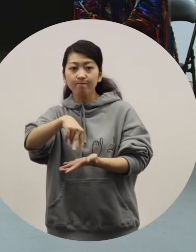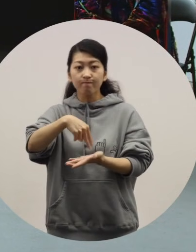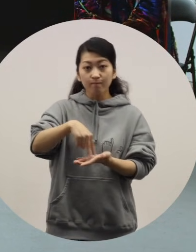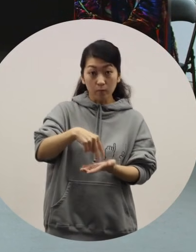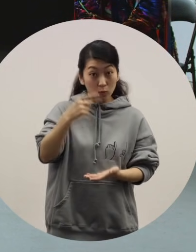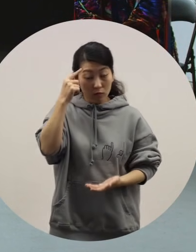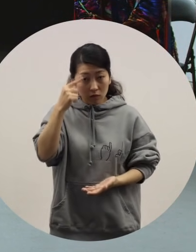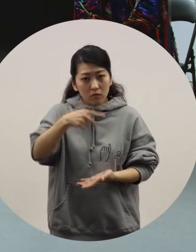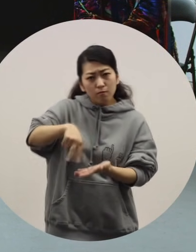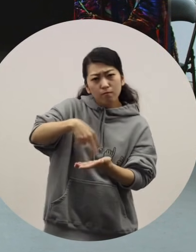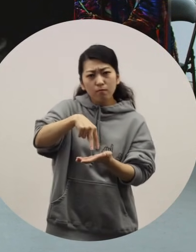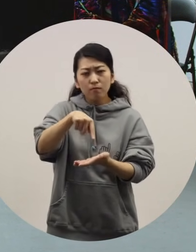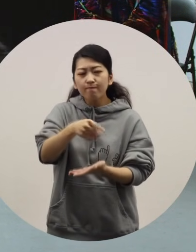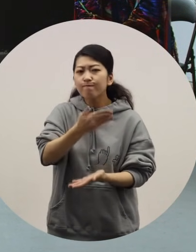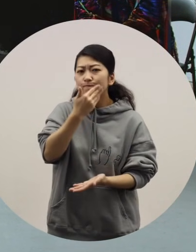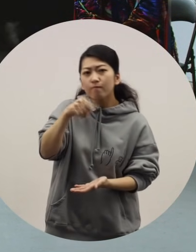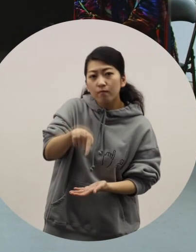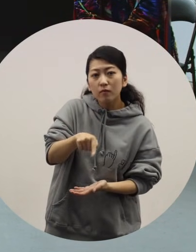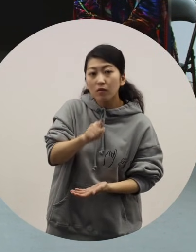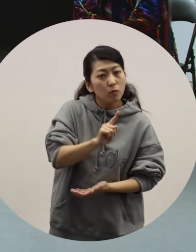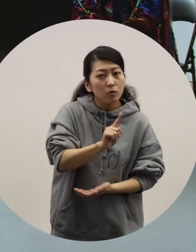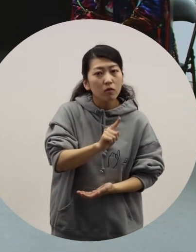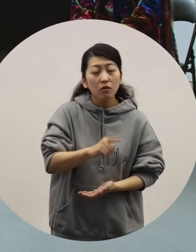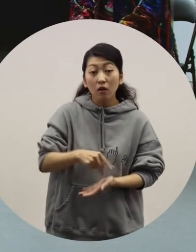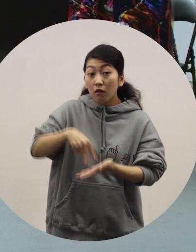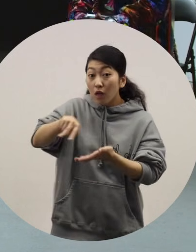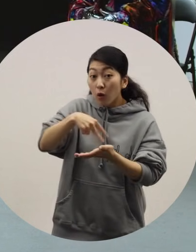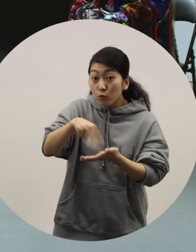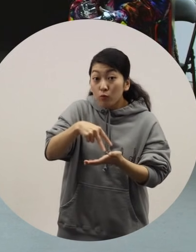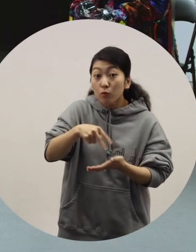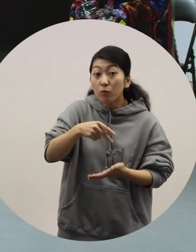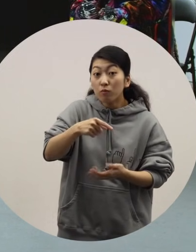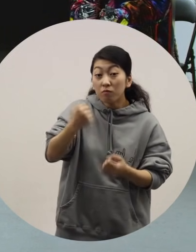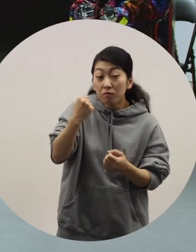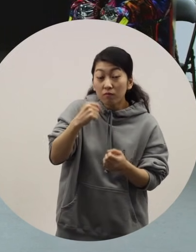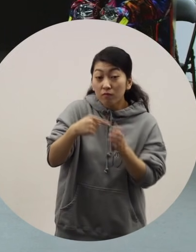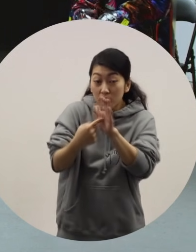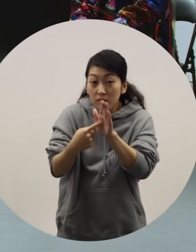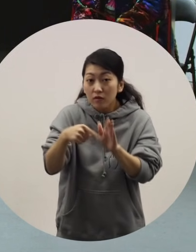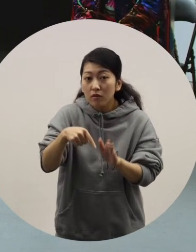What do you hope to express through your dance? [GenGen] How it gives me an advantage? -[Ochiai] Yes, does it give you an advantage?